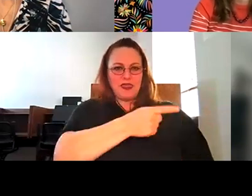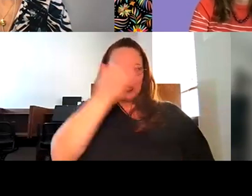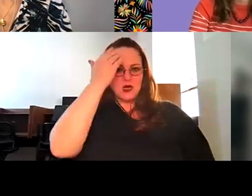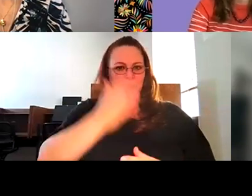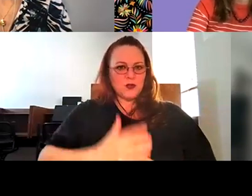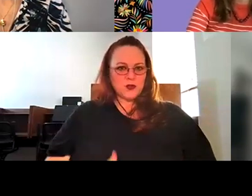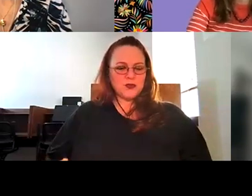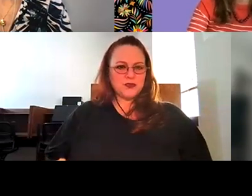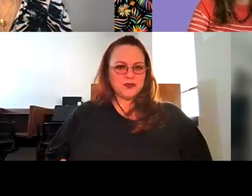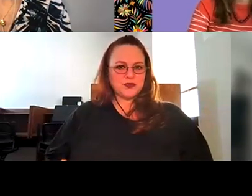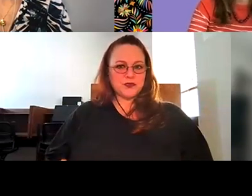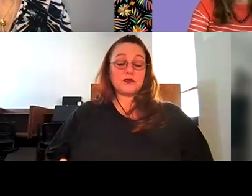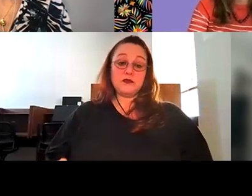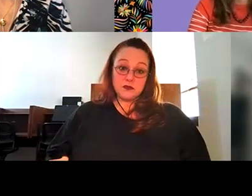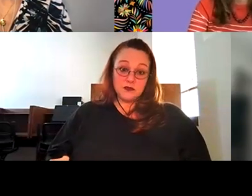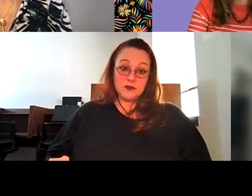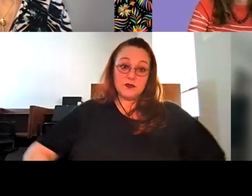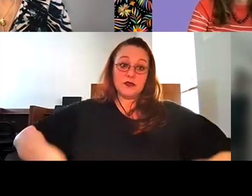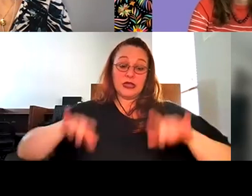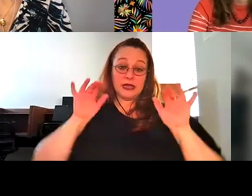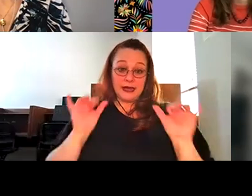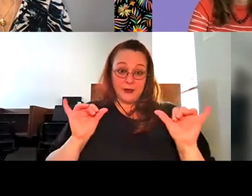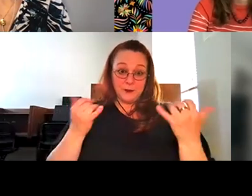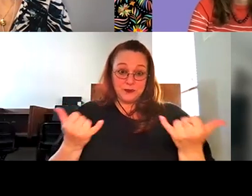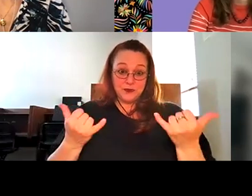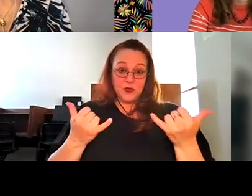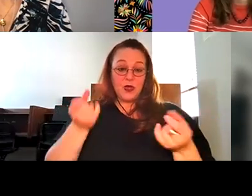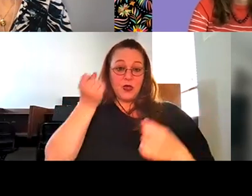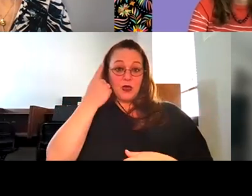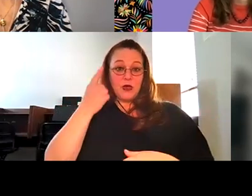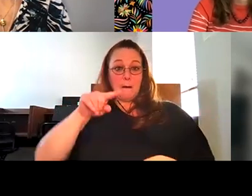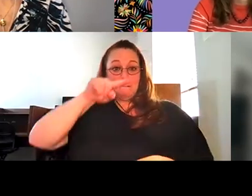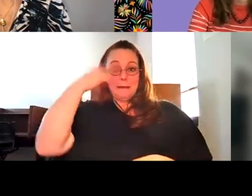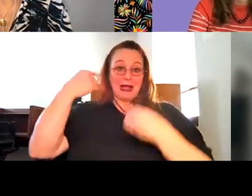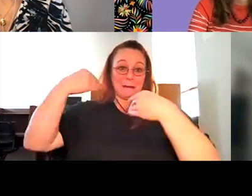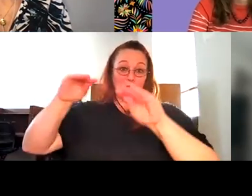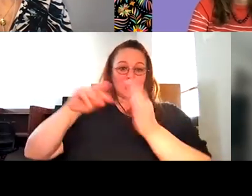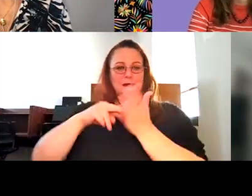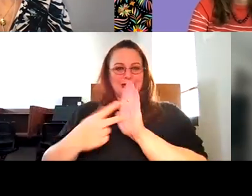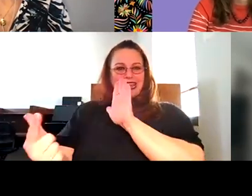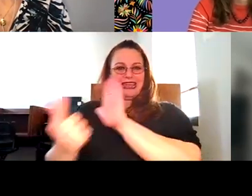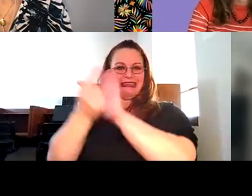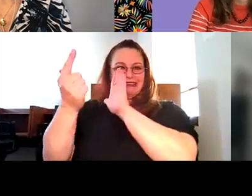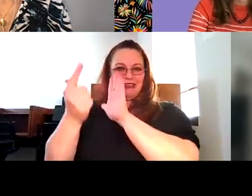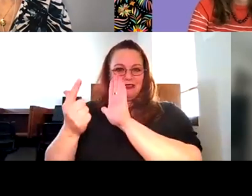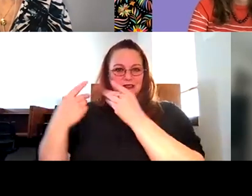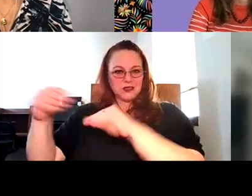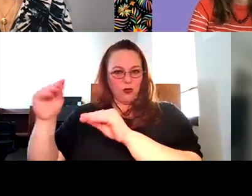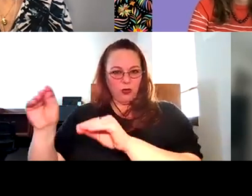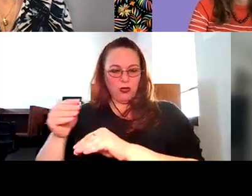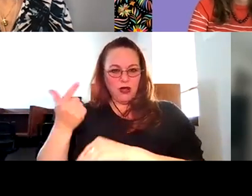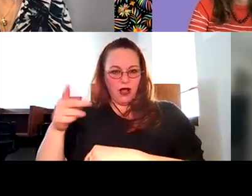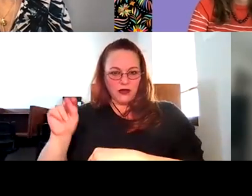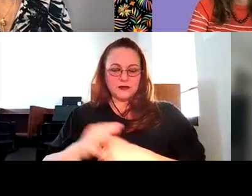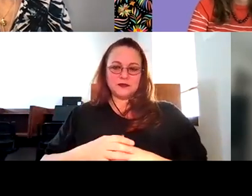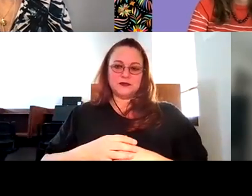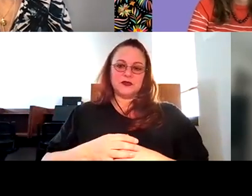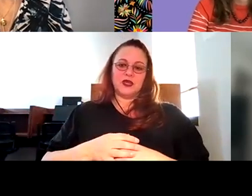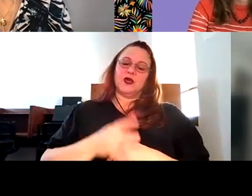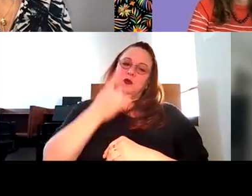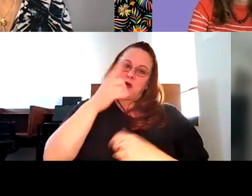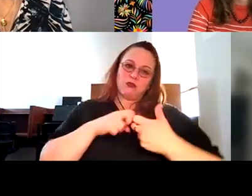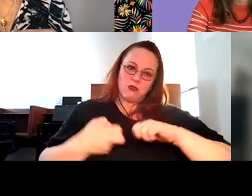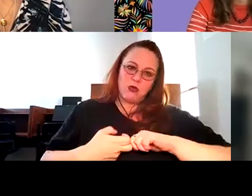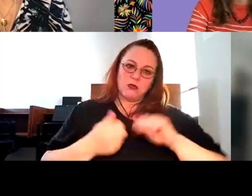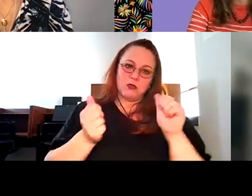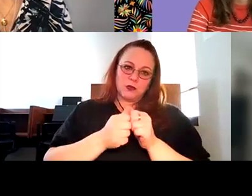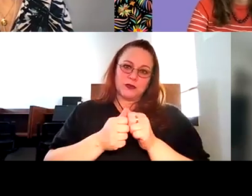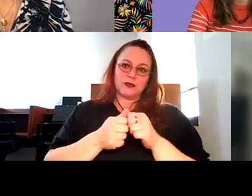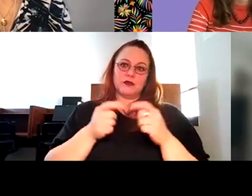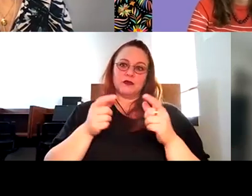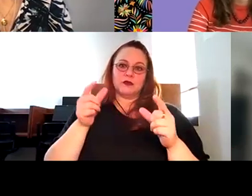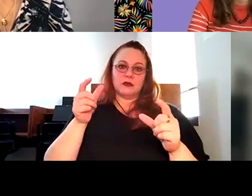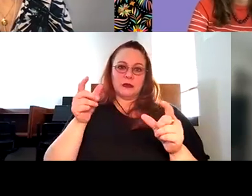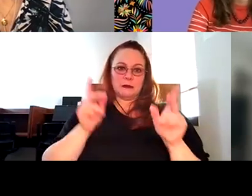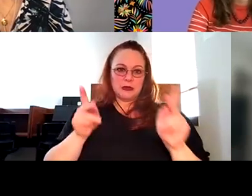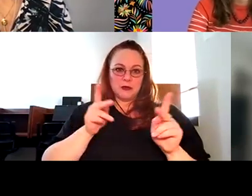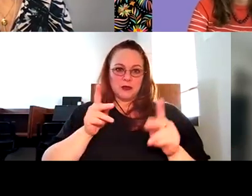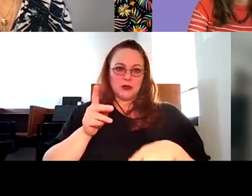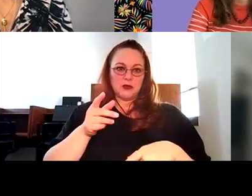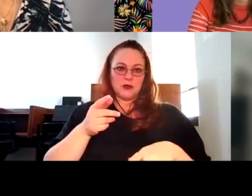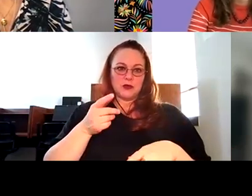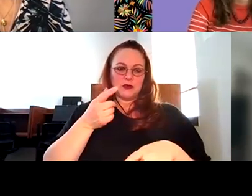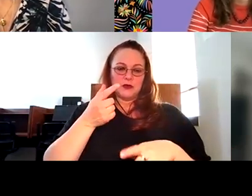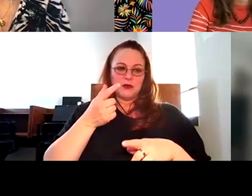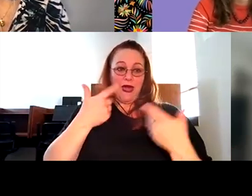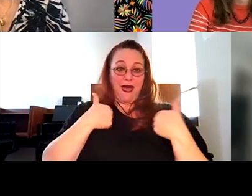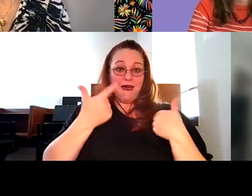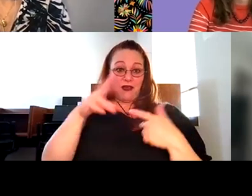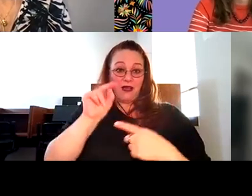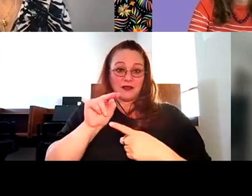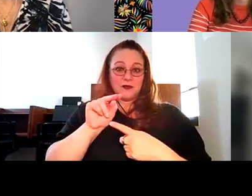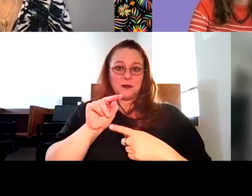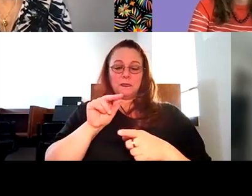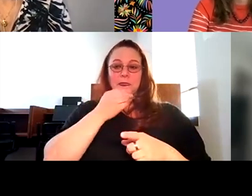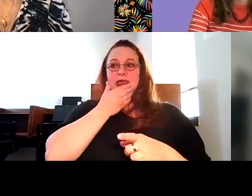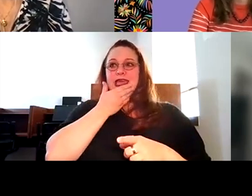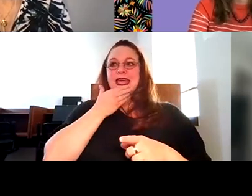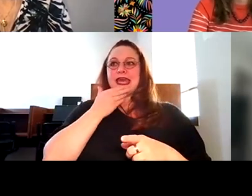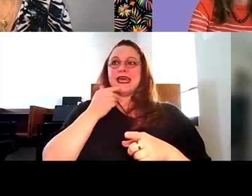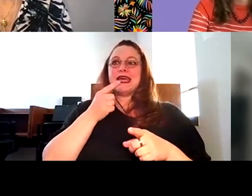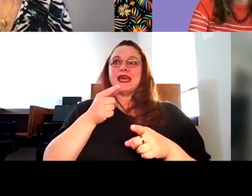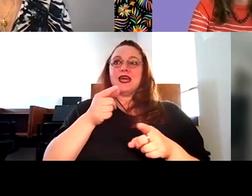Robyn Thomas: there's a distinction made between, you know, black market guns or illegal guns and legally owned guns. You know the problem with gun ownership is that it's the guns legally owned right up until it's not. In other words, you can buy a gun, and in that moment